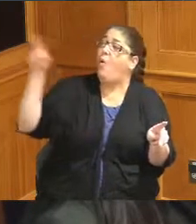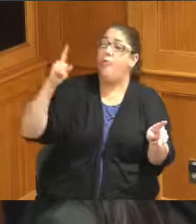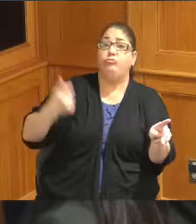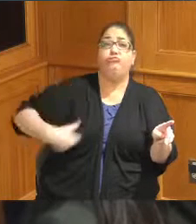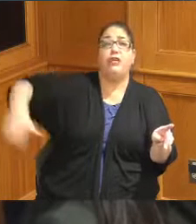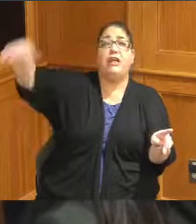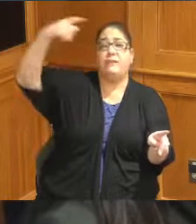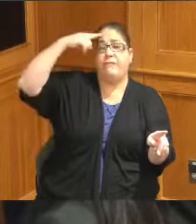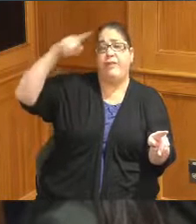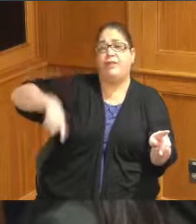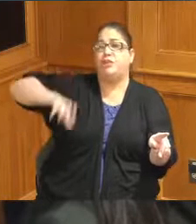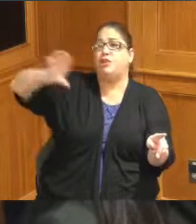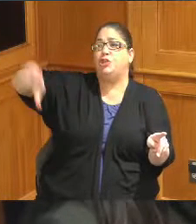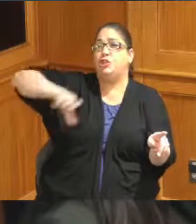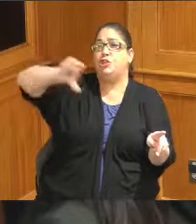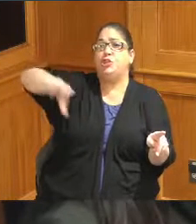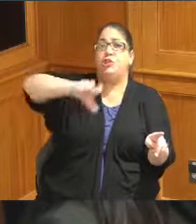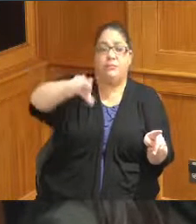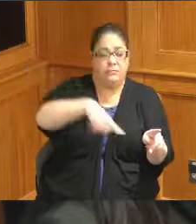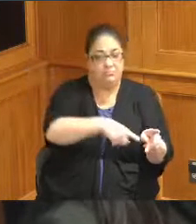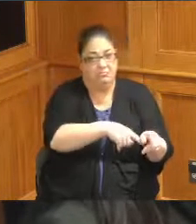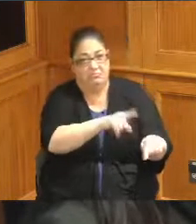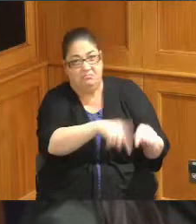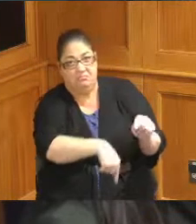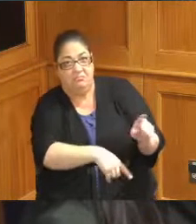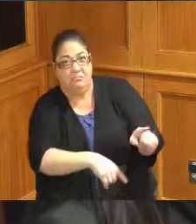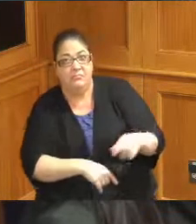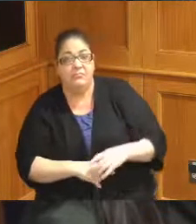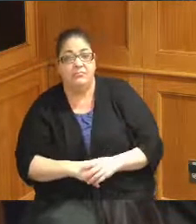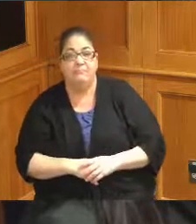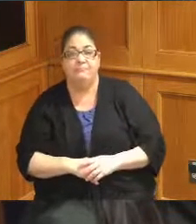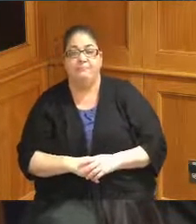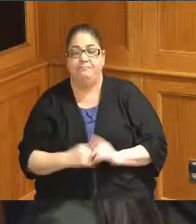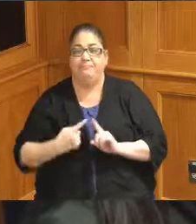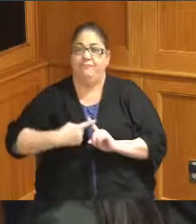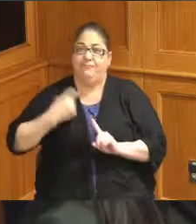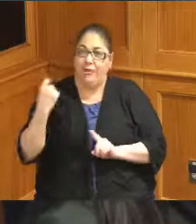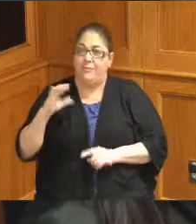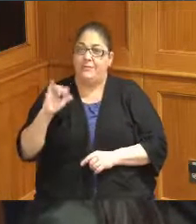downtown and I'm going to be honest I'm I'm from Cincinnati but we can't put everything downtown